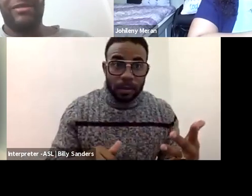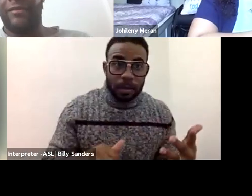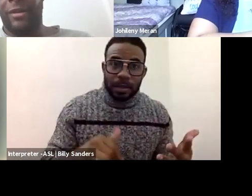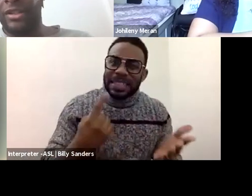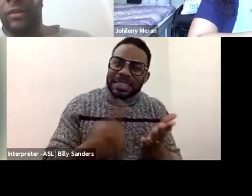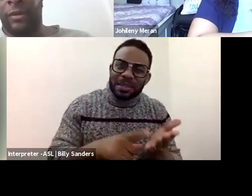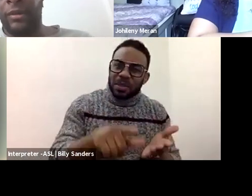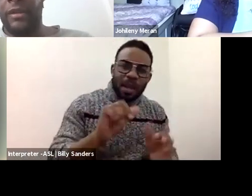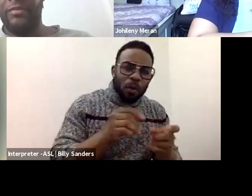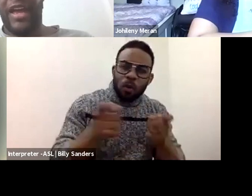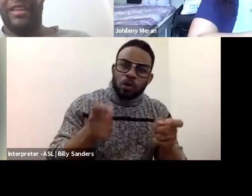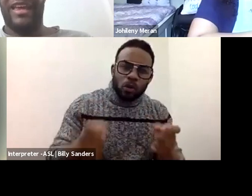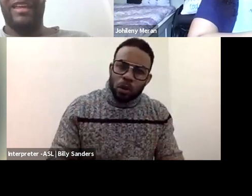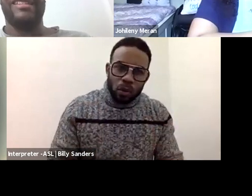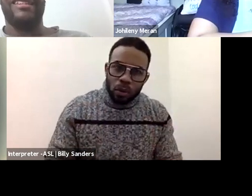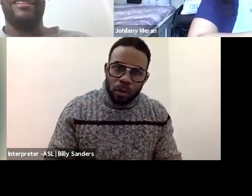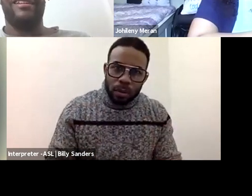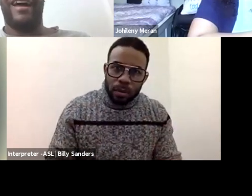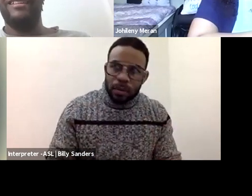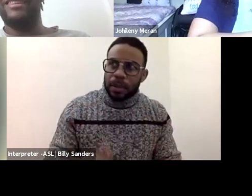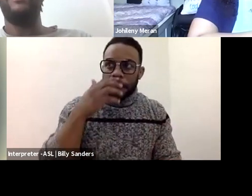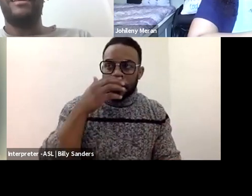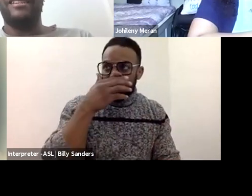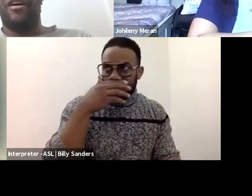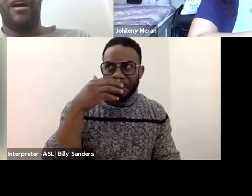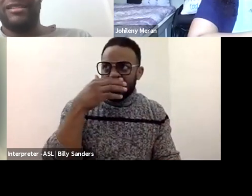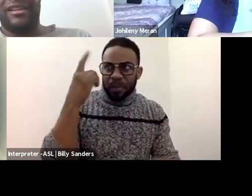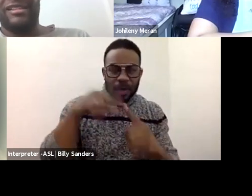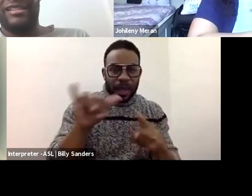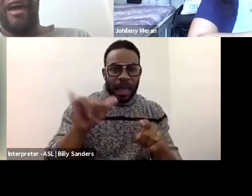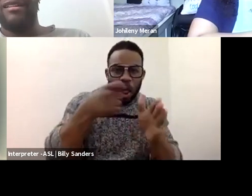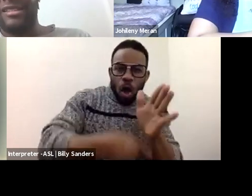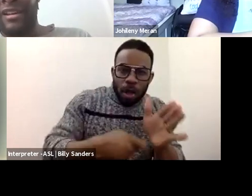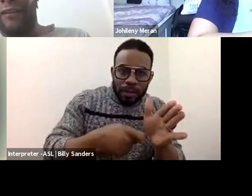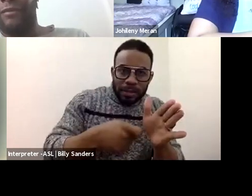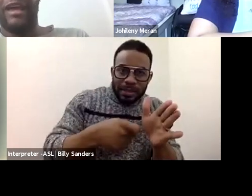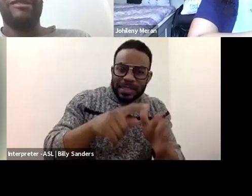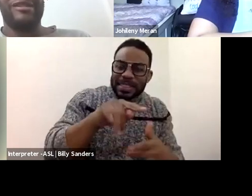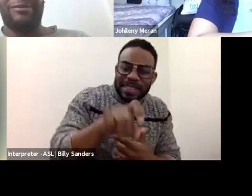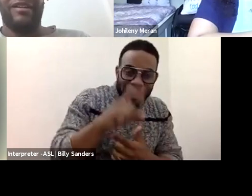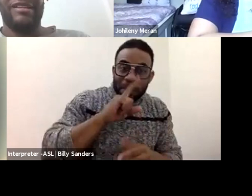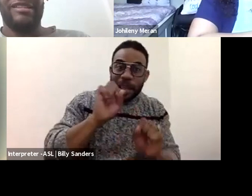you have no control. And think of it as the cost. It is the tax a being able to experience